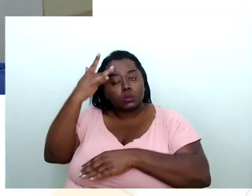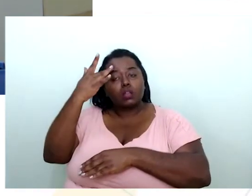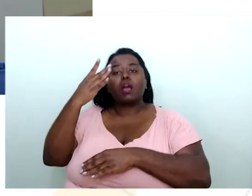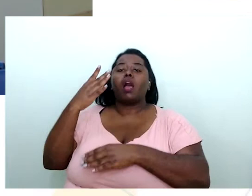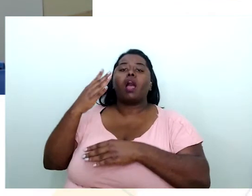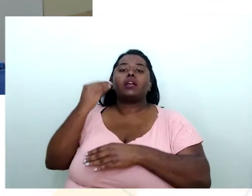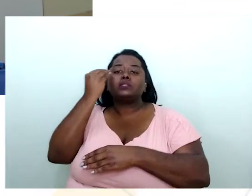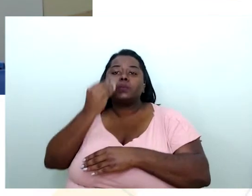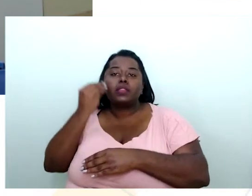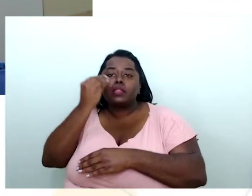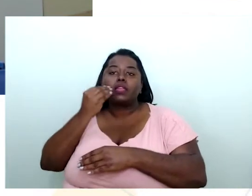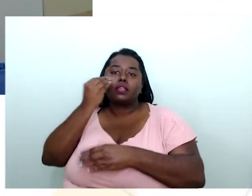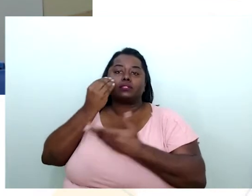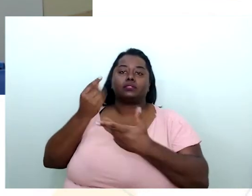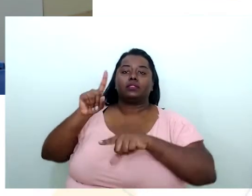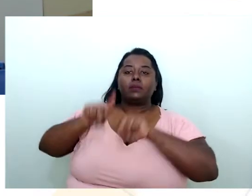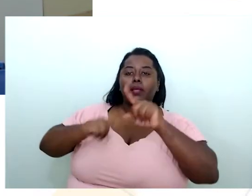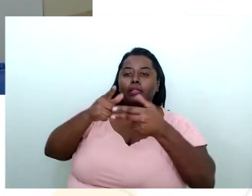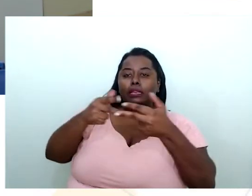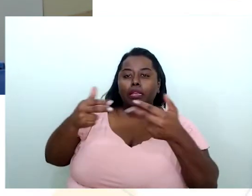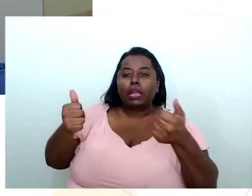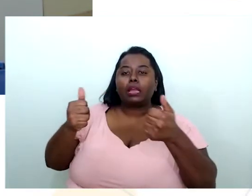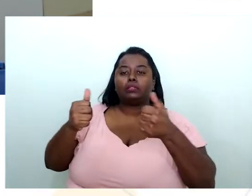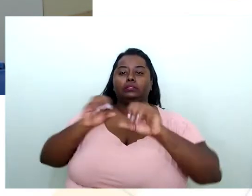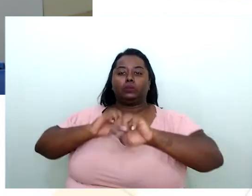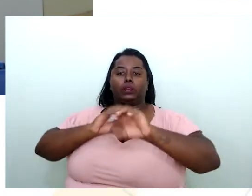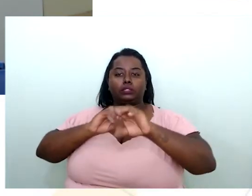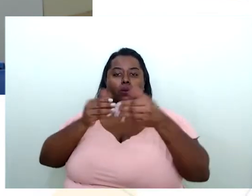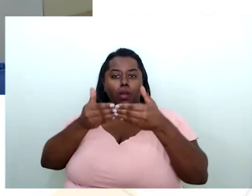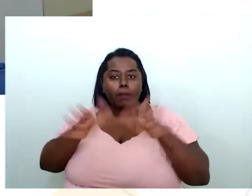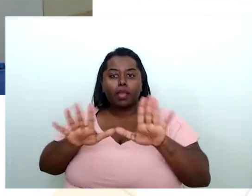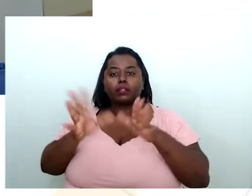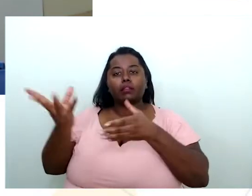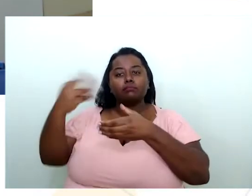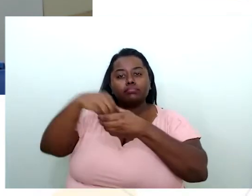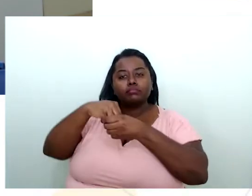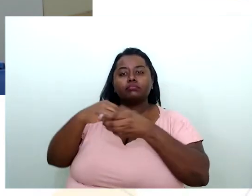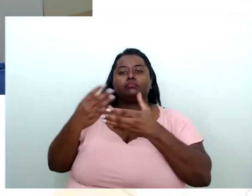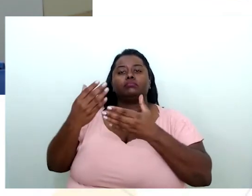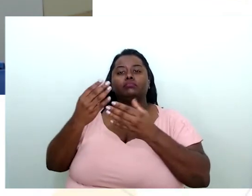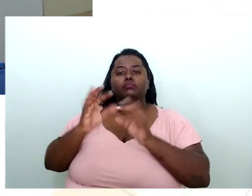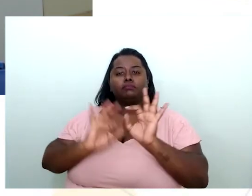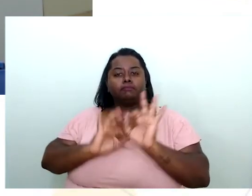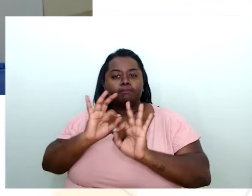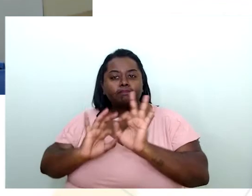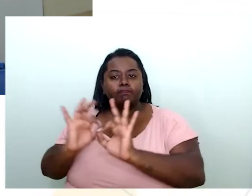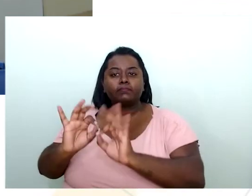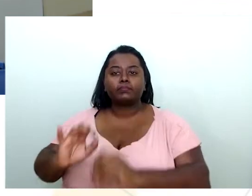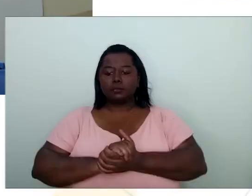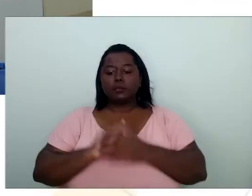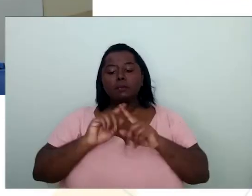we promised that they would give. But we don't have this kind of